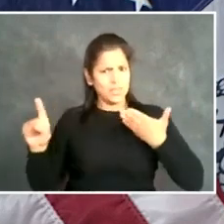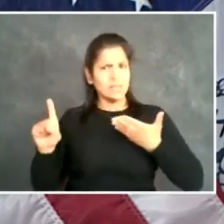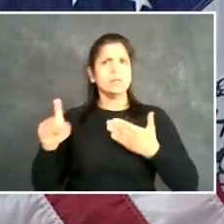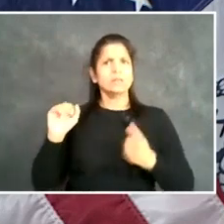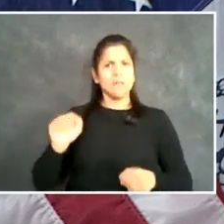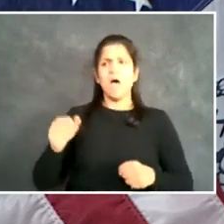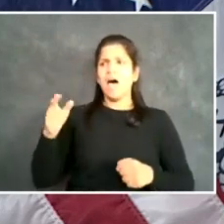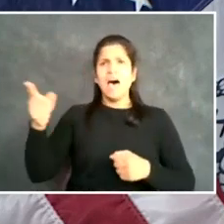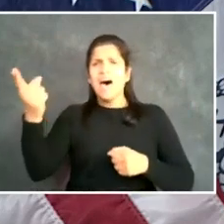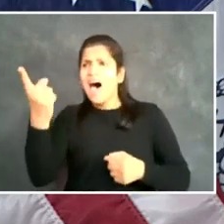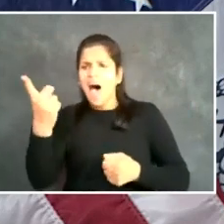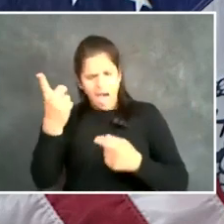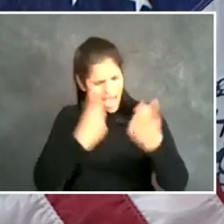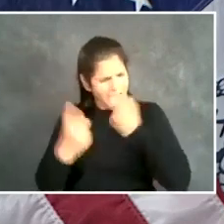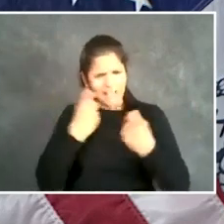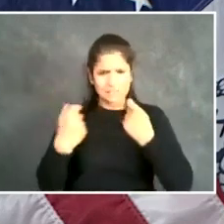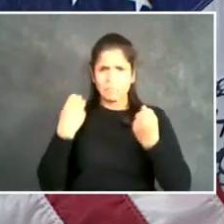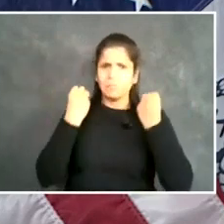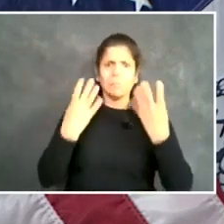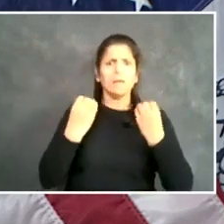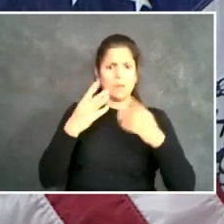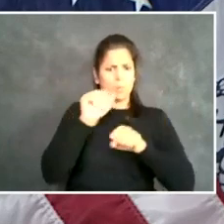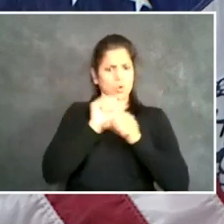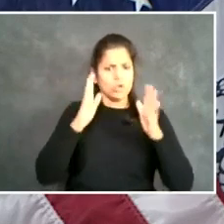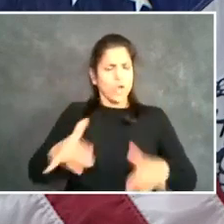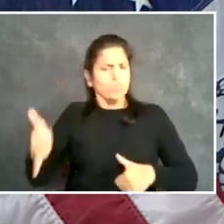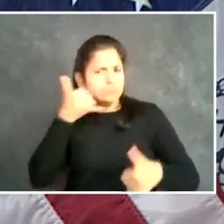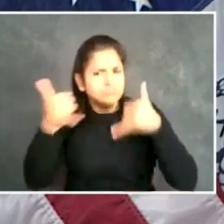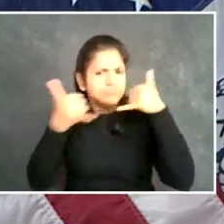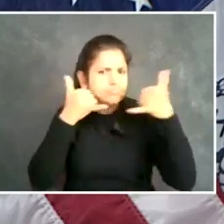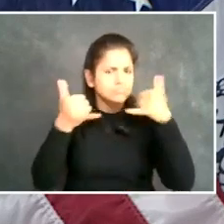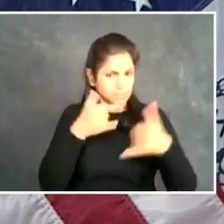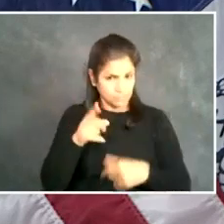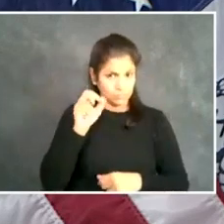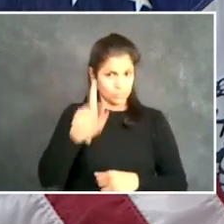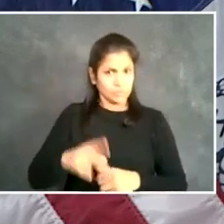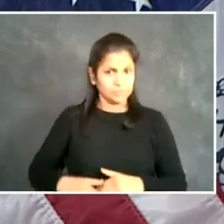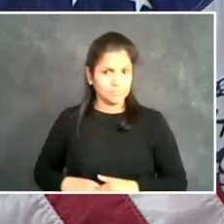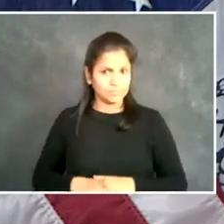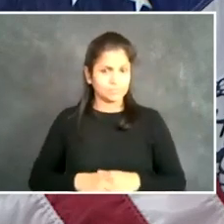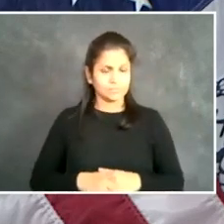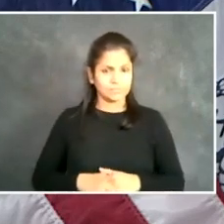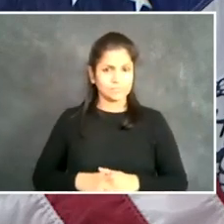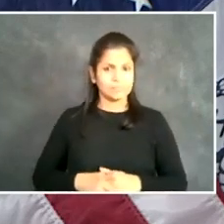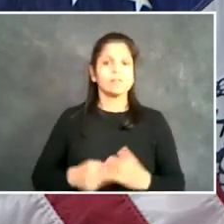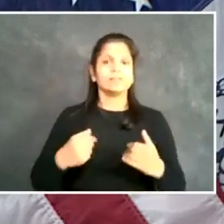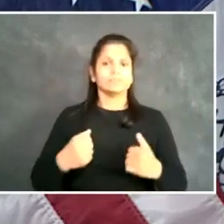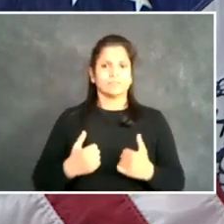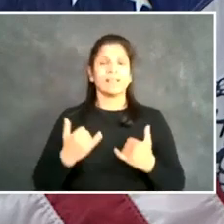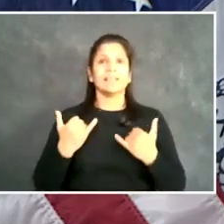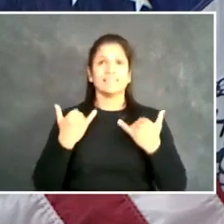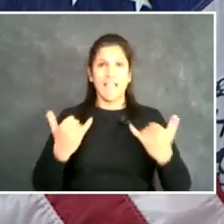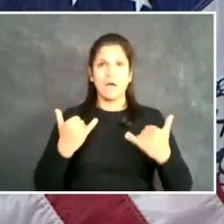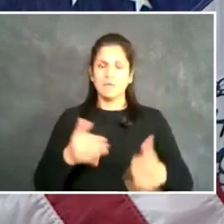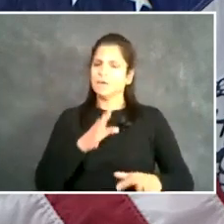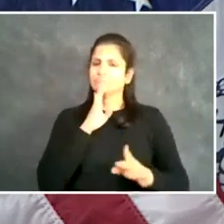LOTS OF PEOPLE ARE DOING THAT. I WANT TO INVITE ANYONE TO TAKE